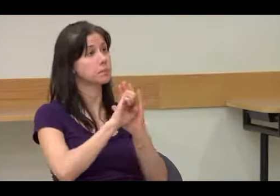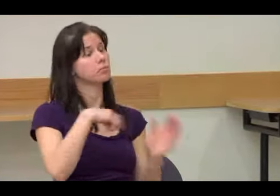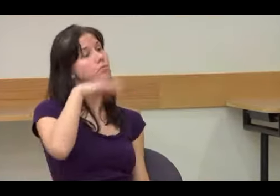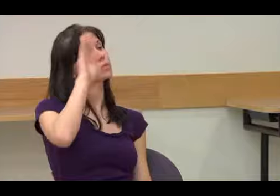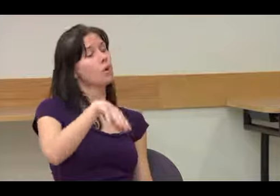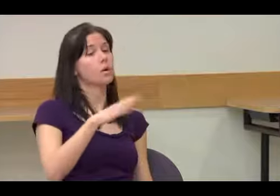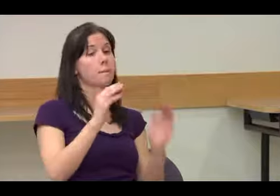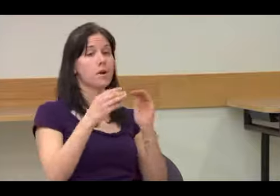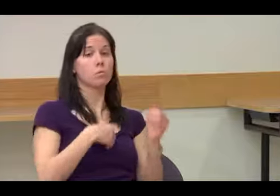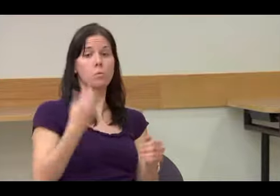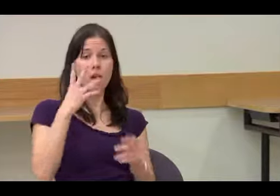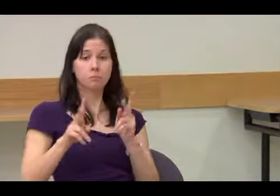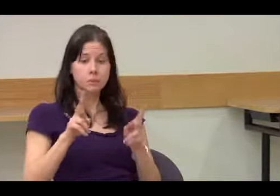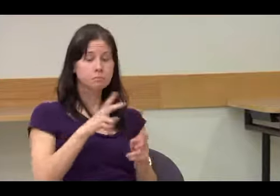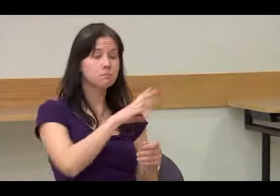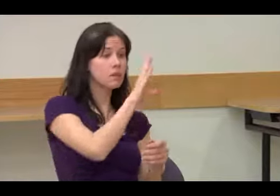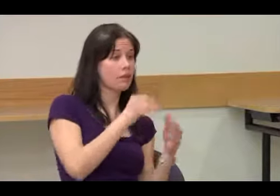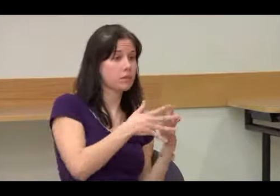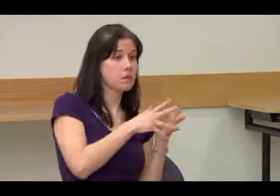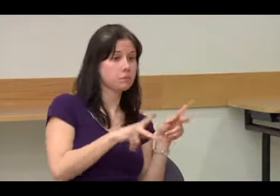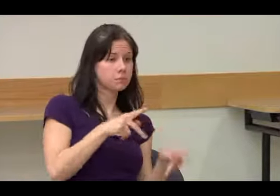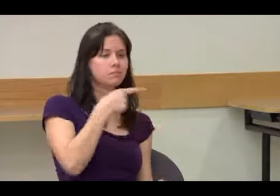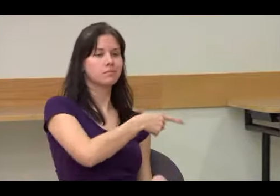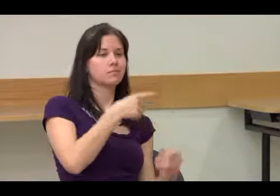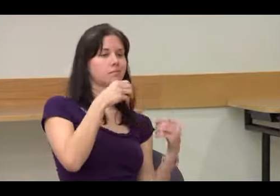For example, I know that African Americans are